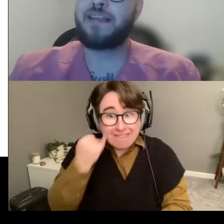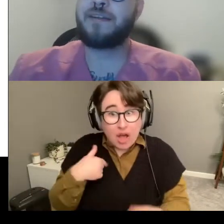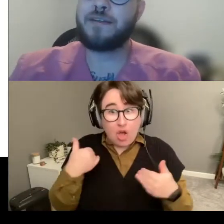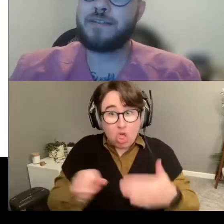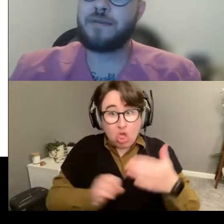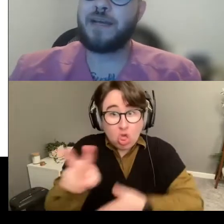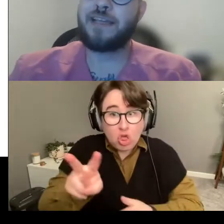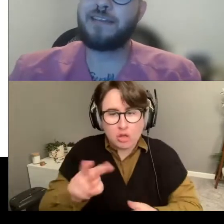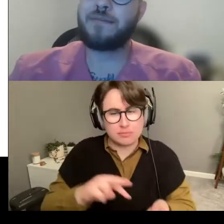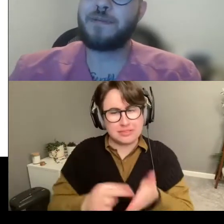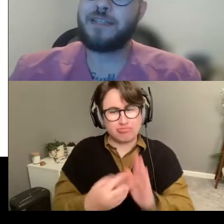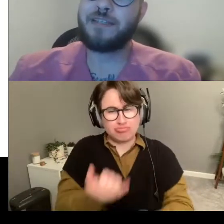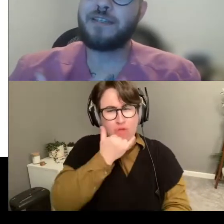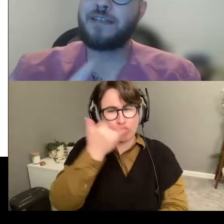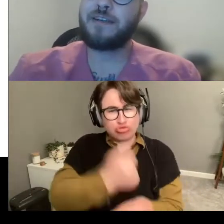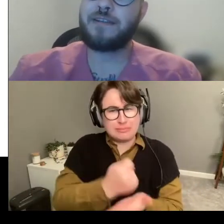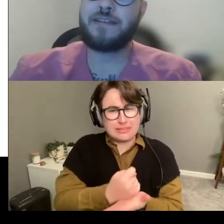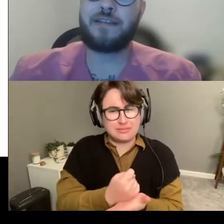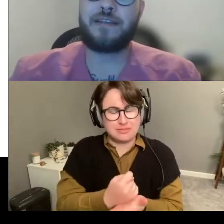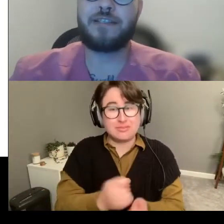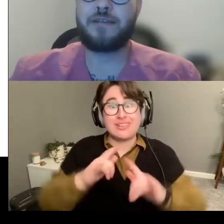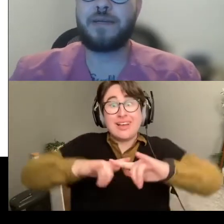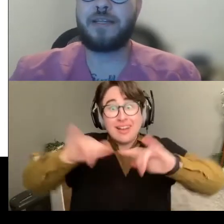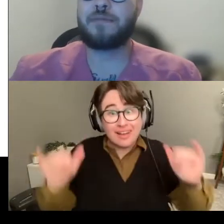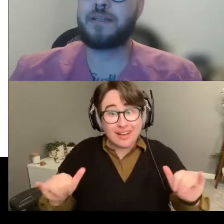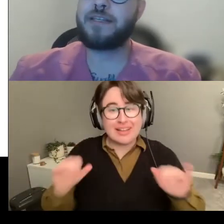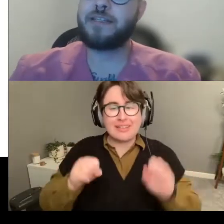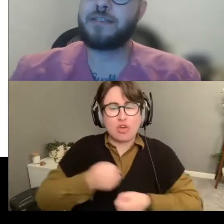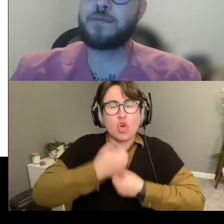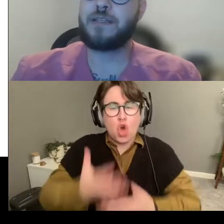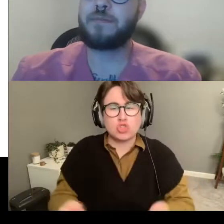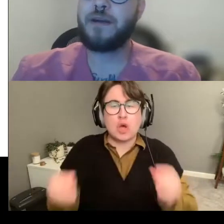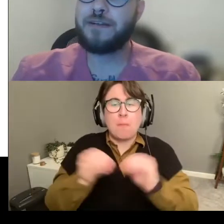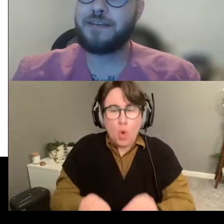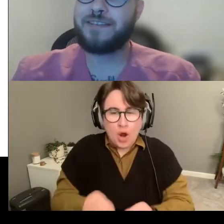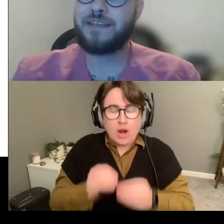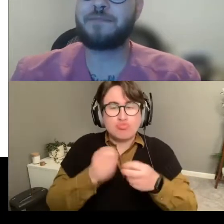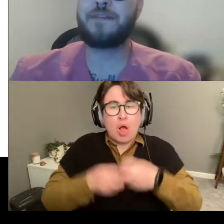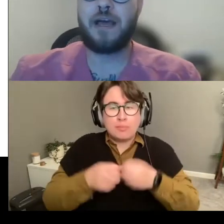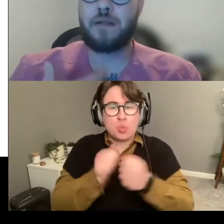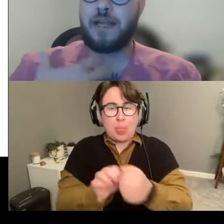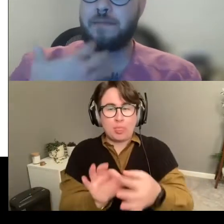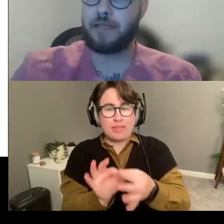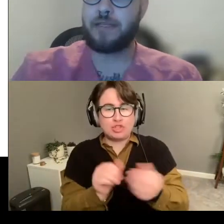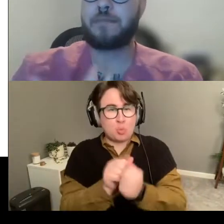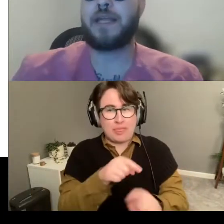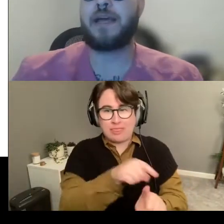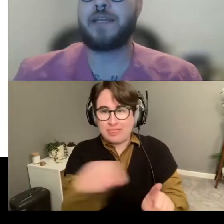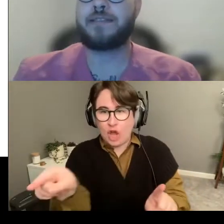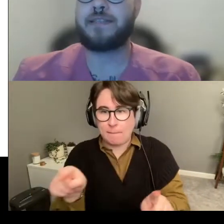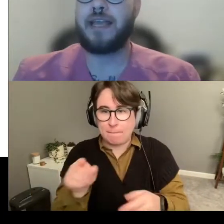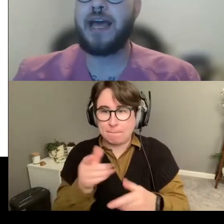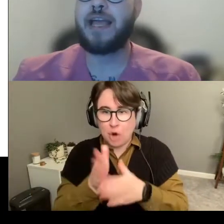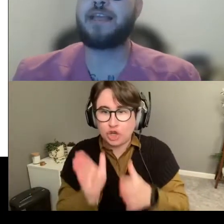and also, I could potentially cause an issue in their relationships with their partners if now, I'm telling them they have an STI,